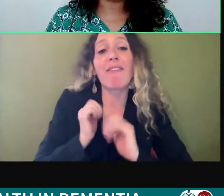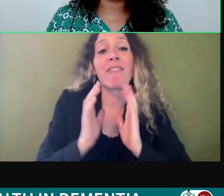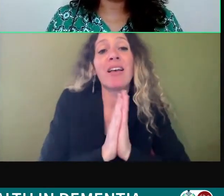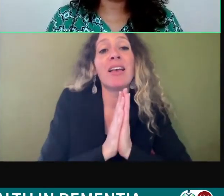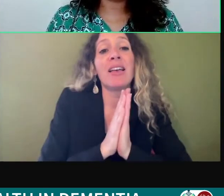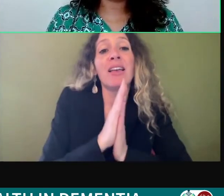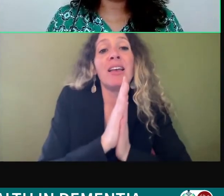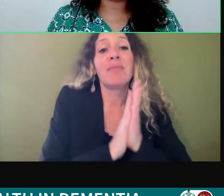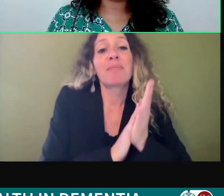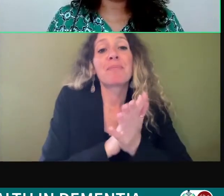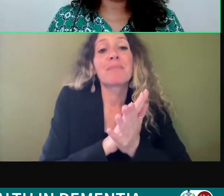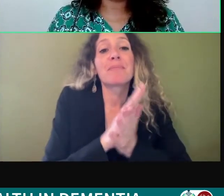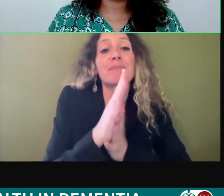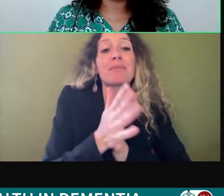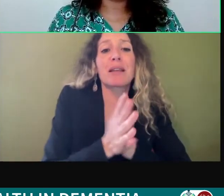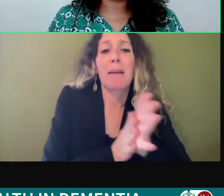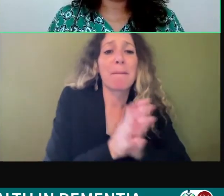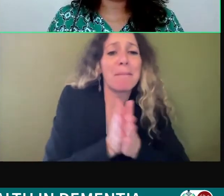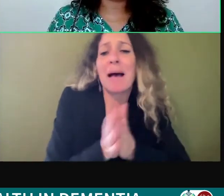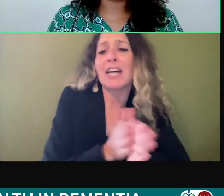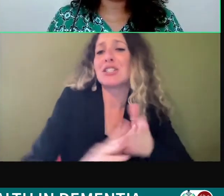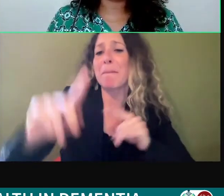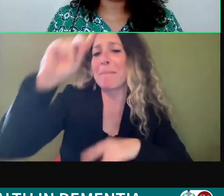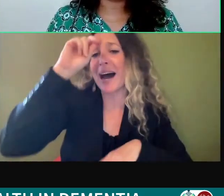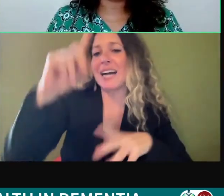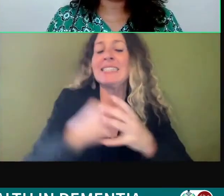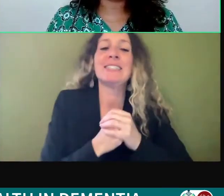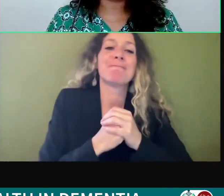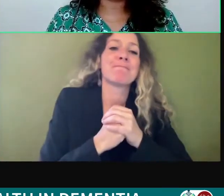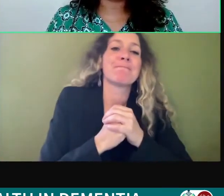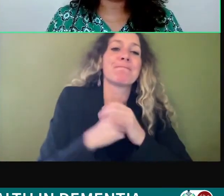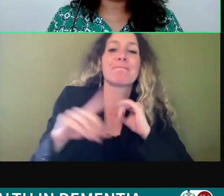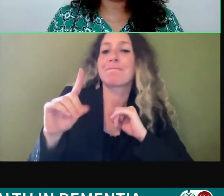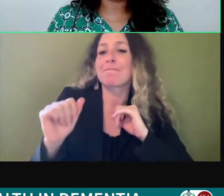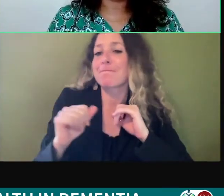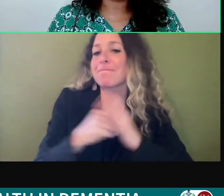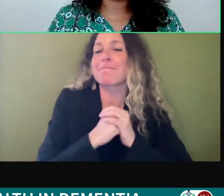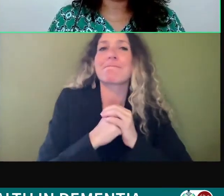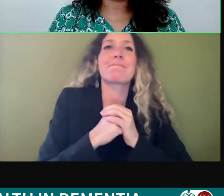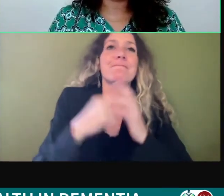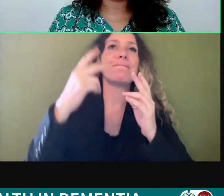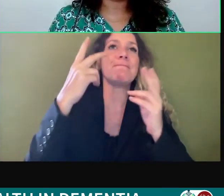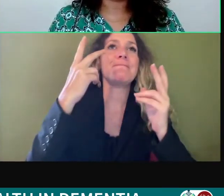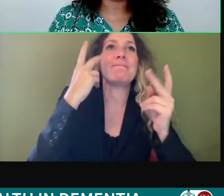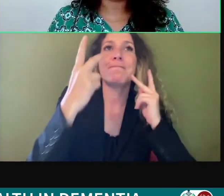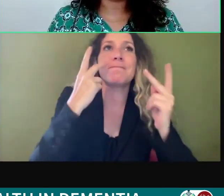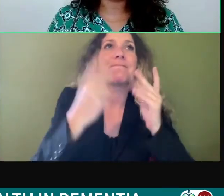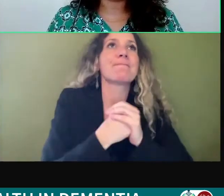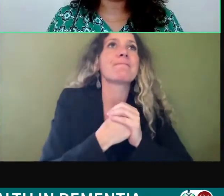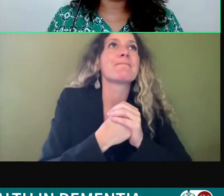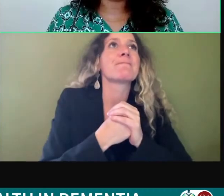being sort of a passion of mine and my having done dementia video visits to home for over a decade.